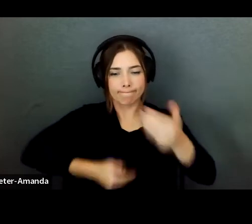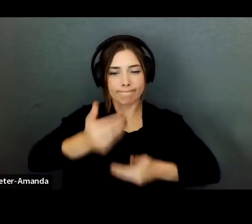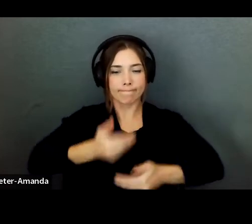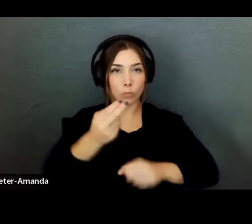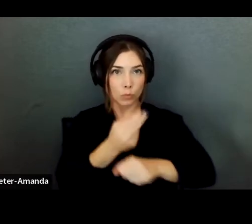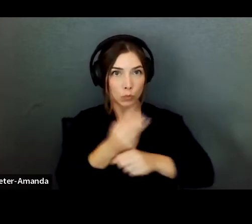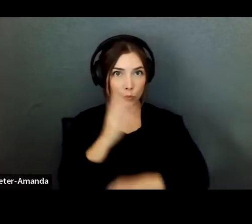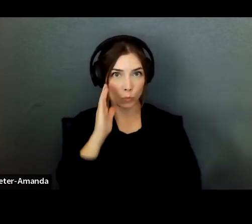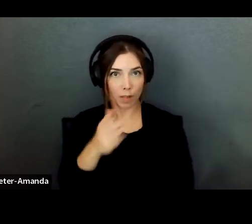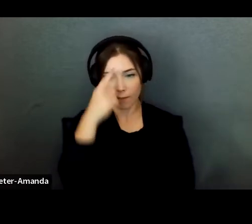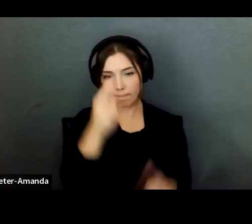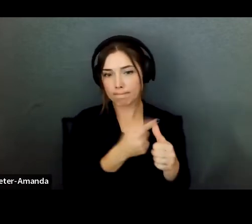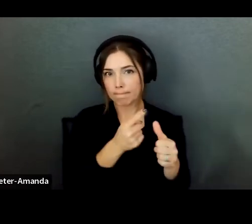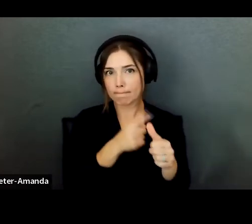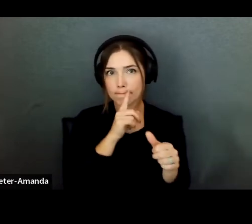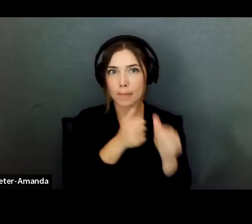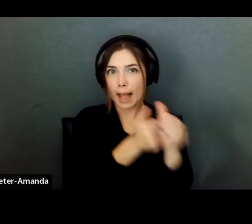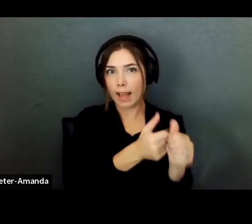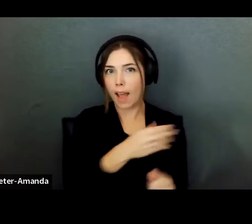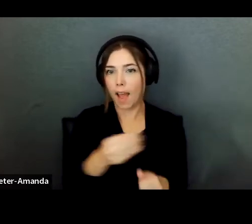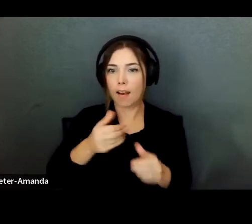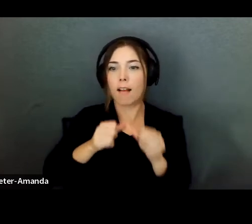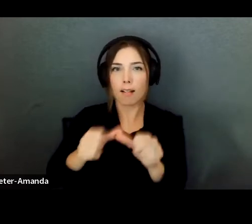compliance and ongoing compliance of settings.